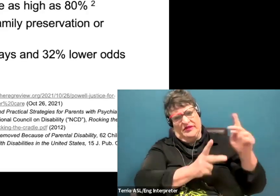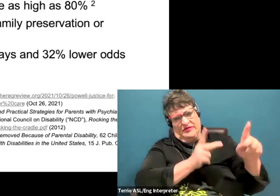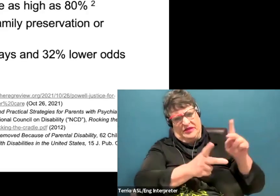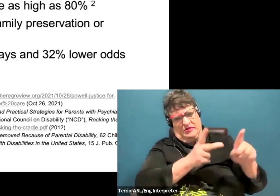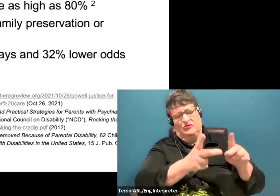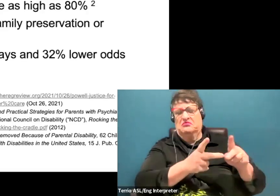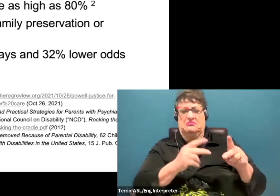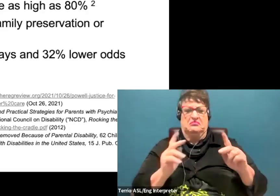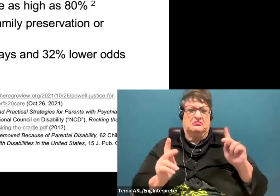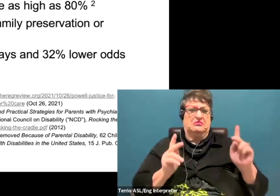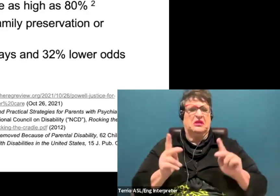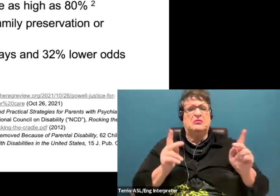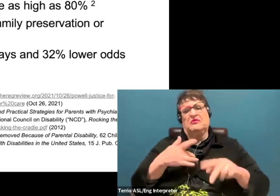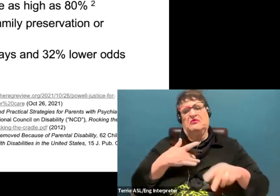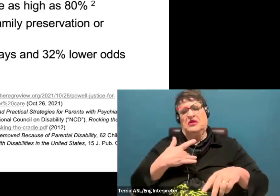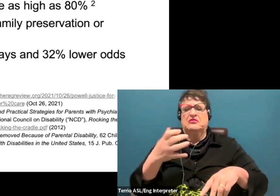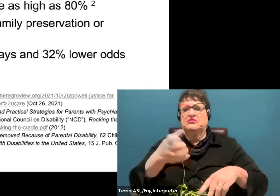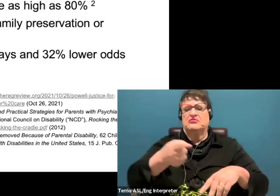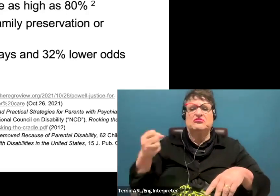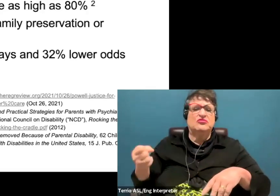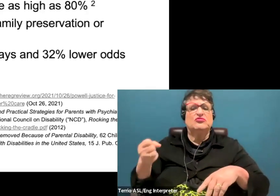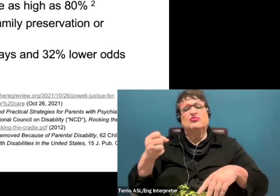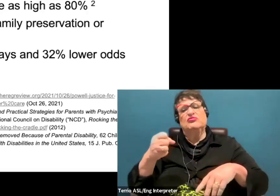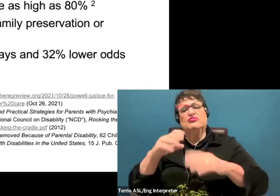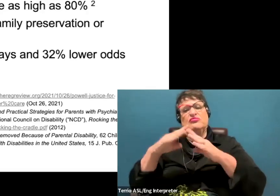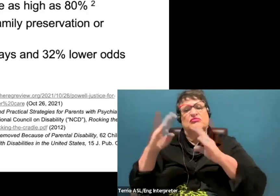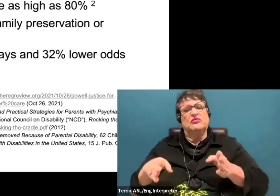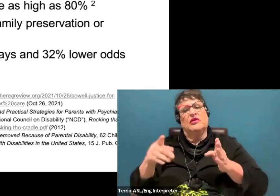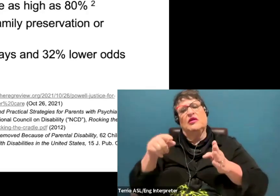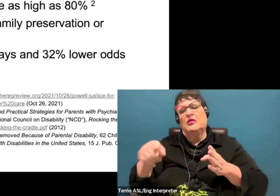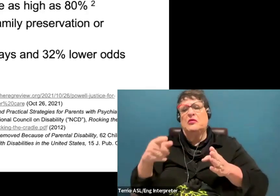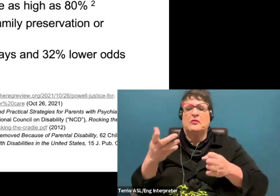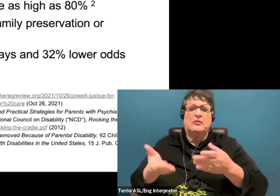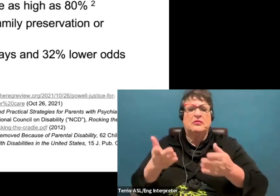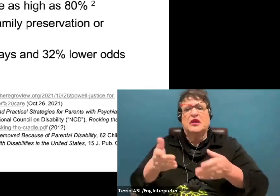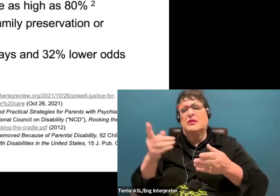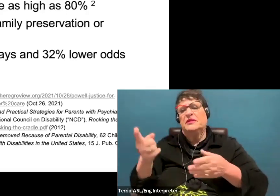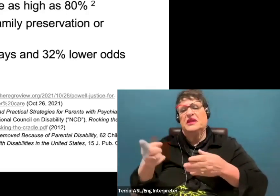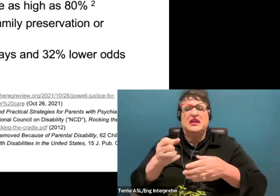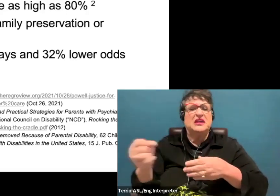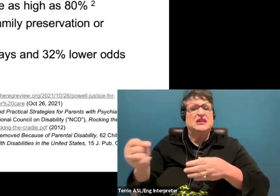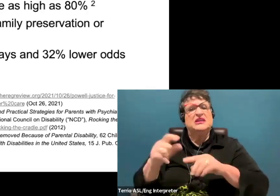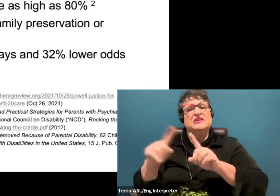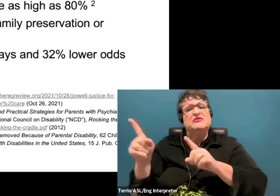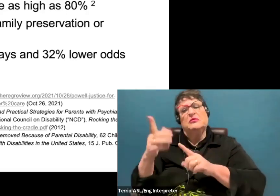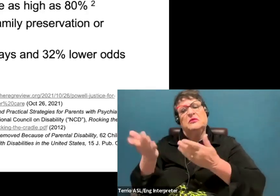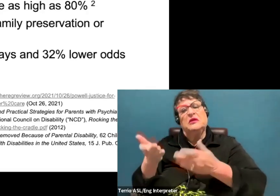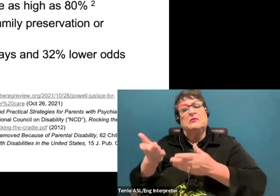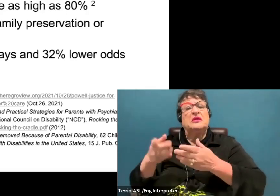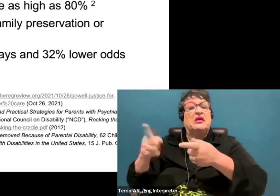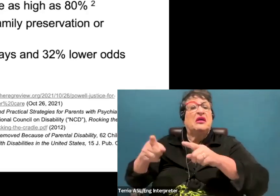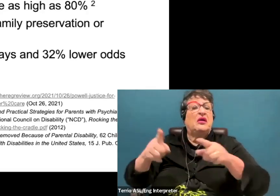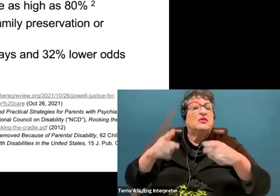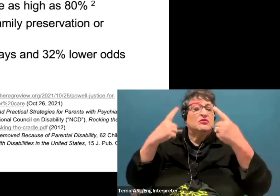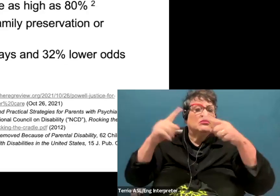if you remove the kid from a parent with a disability who's in maybe a low income environment, maybe their outcomes are better. But the research also shows